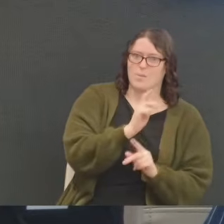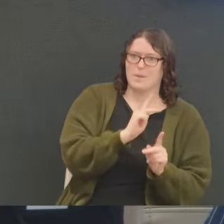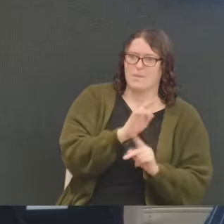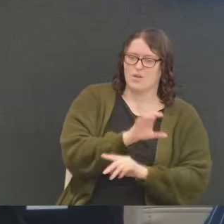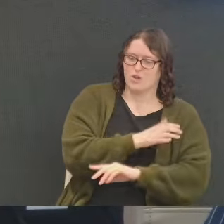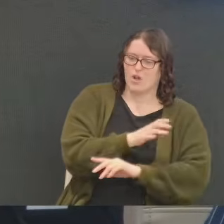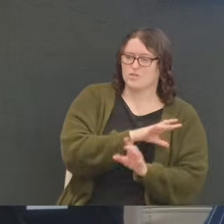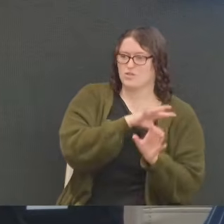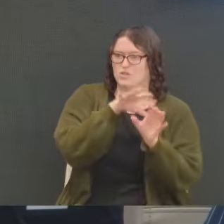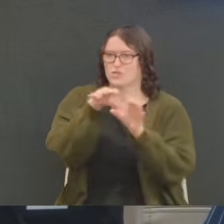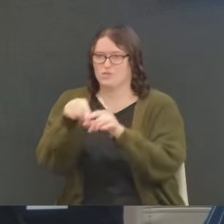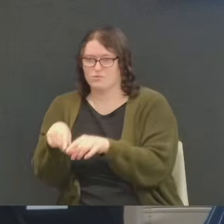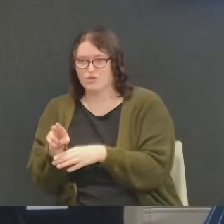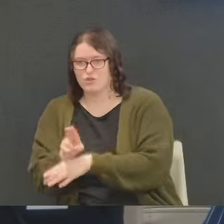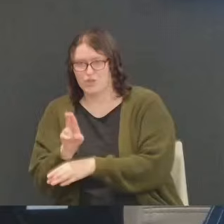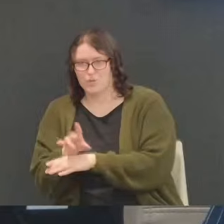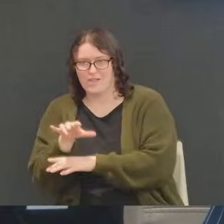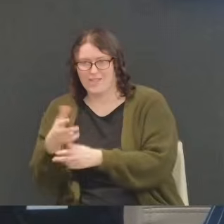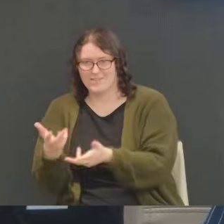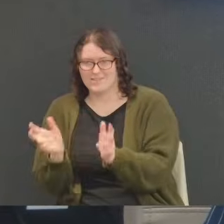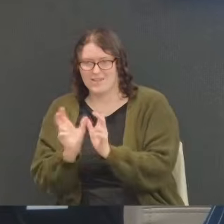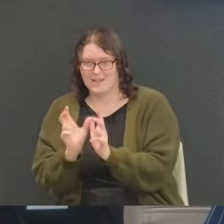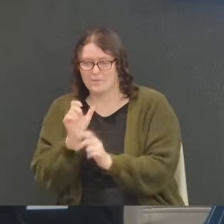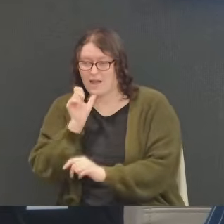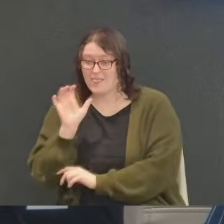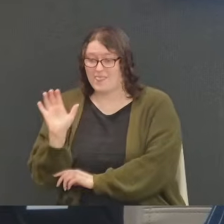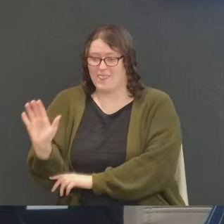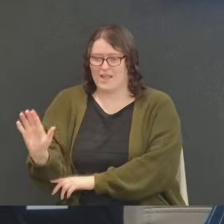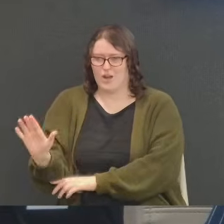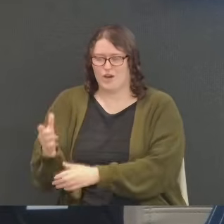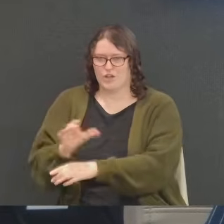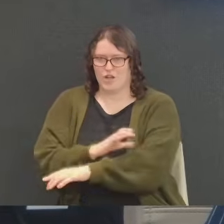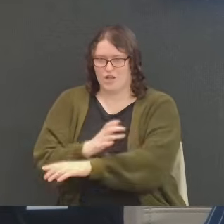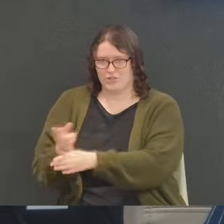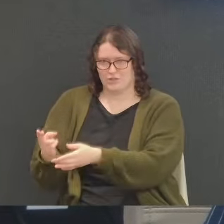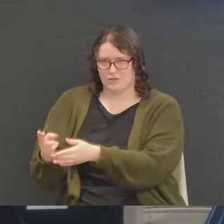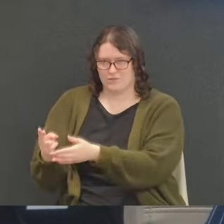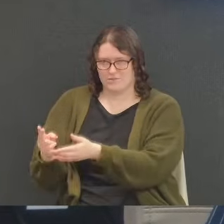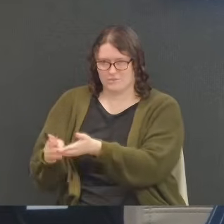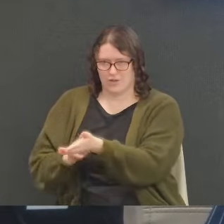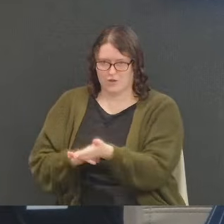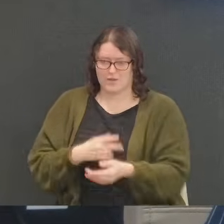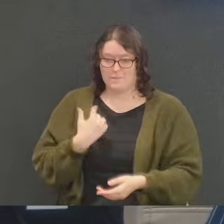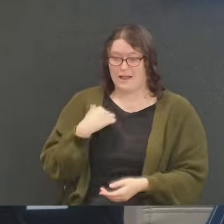they do, but we're looking I guess the RFP is out hopefully to get somebody. We want to be able to